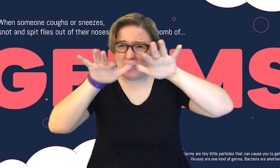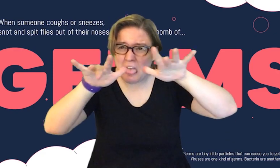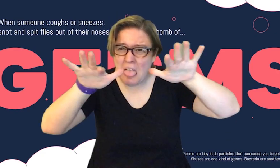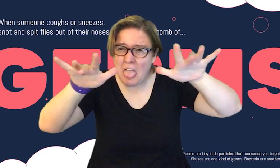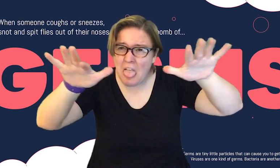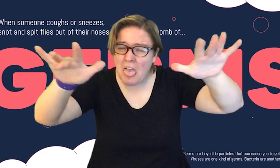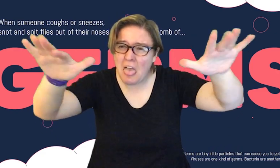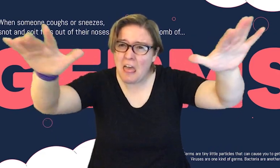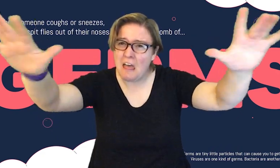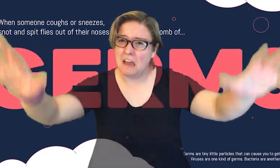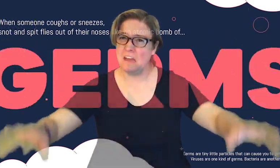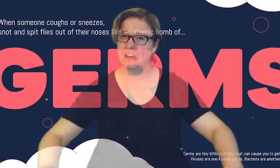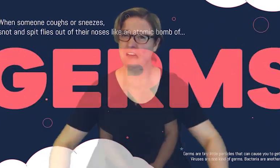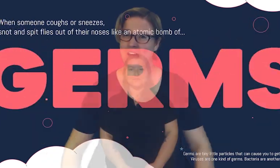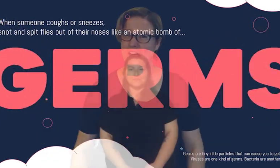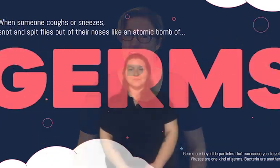germs go everywhere.